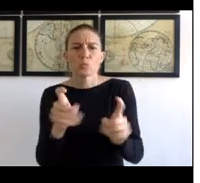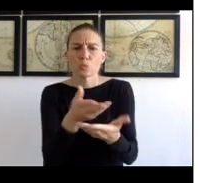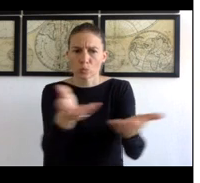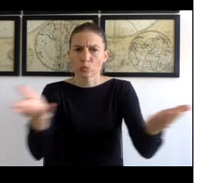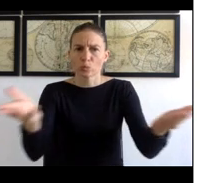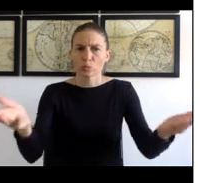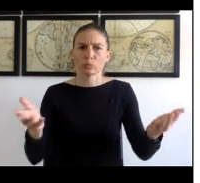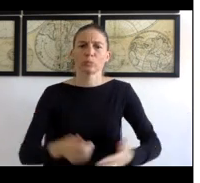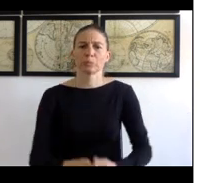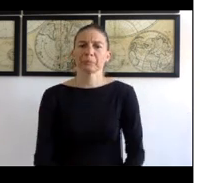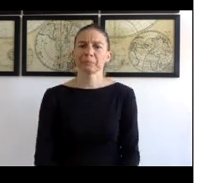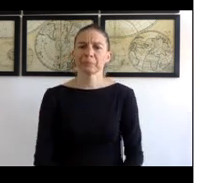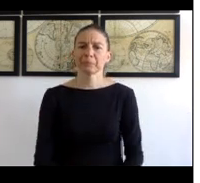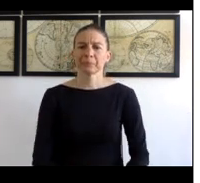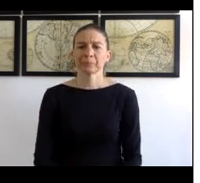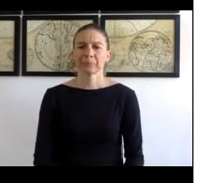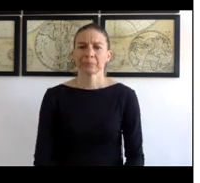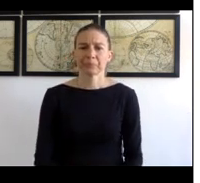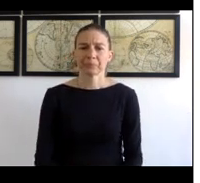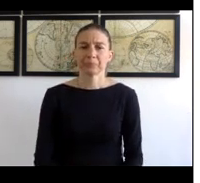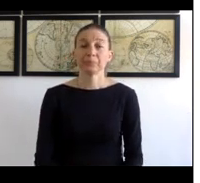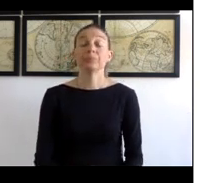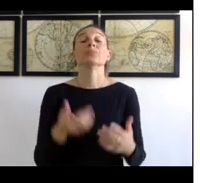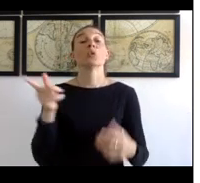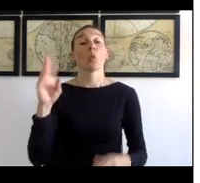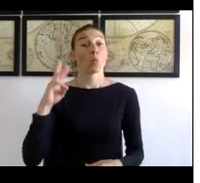when implementing the Washington Group questions.